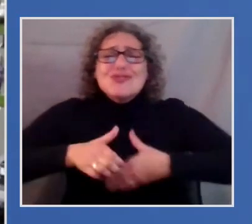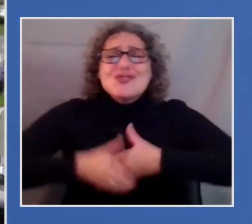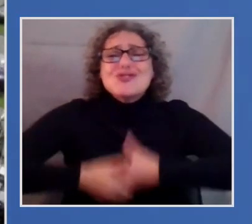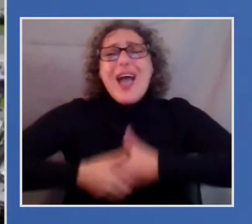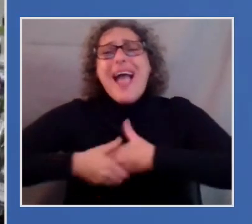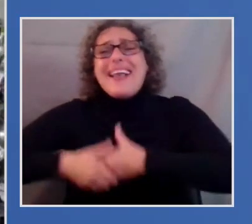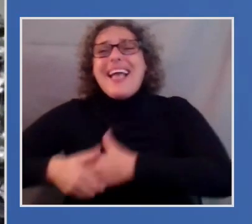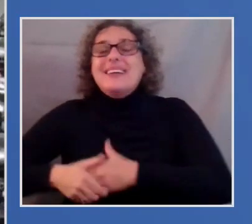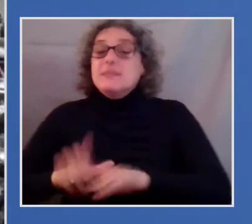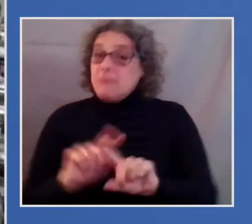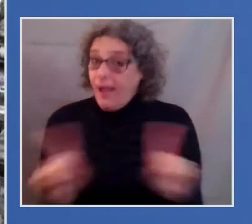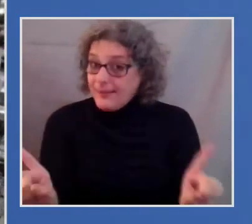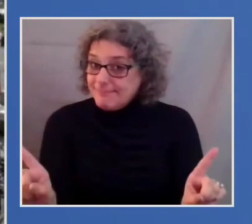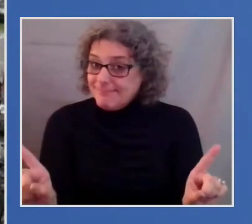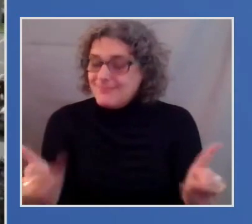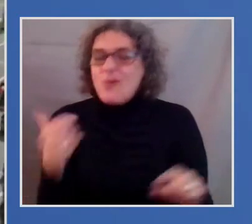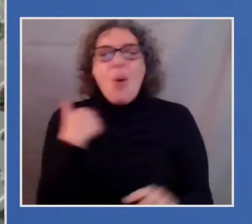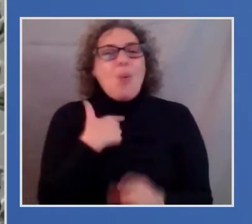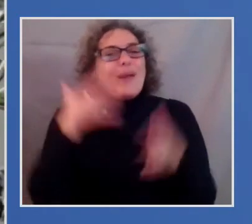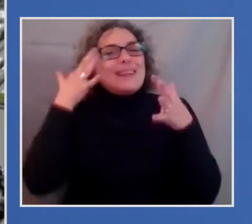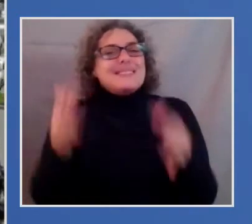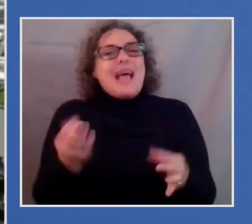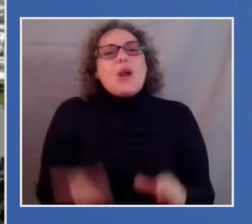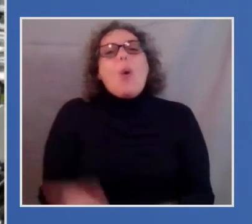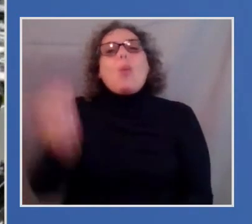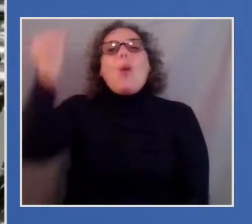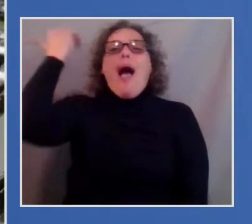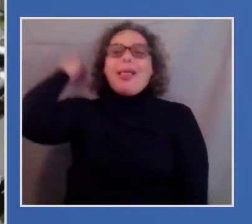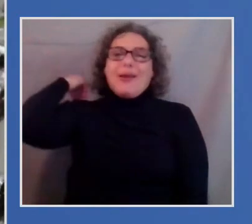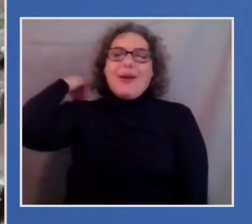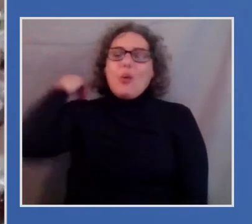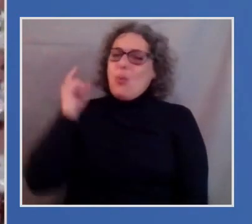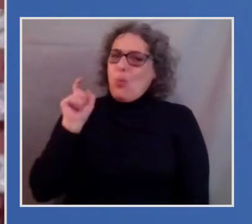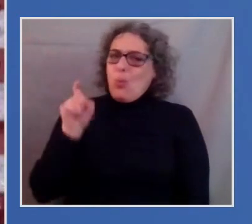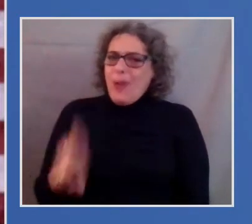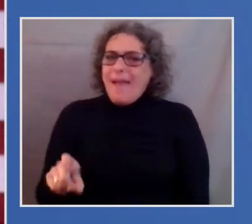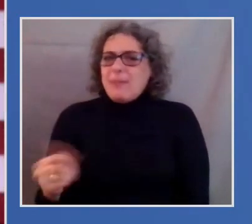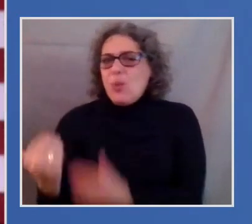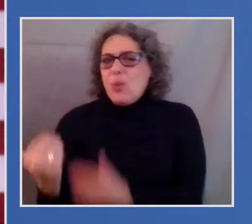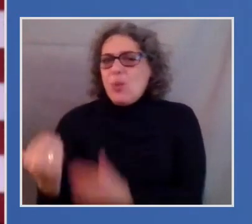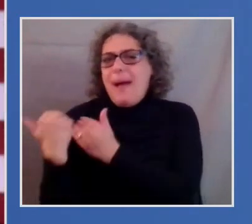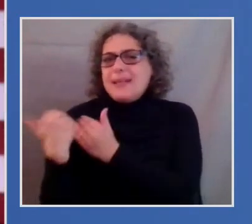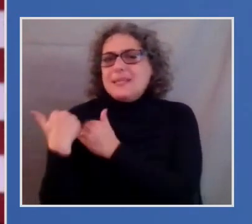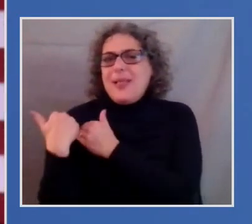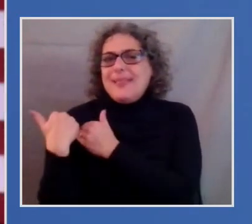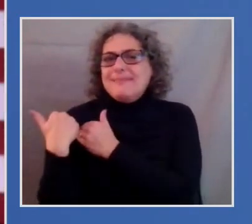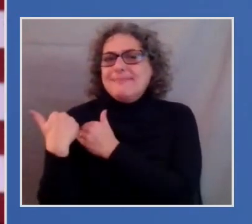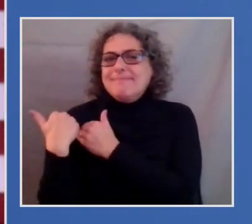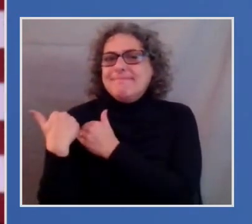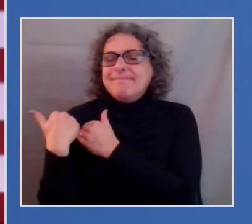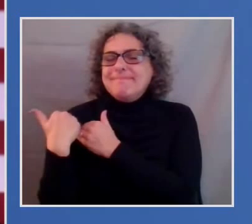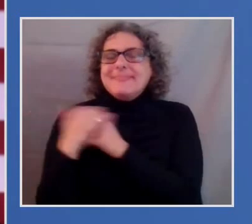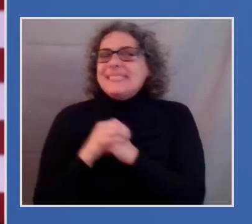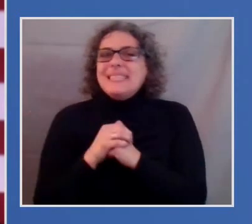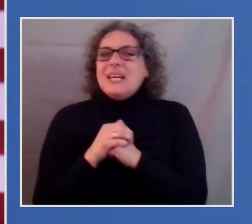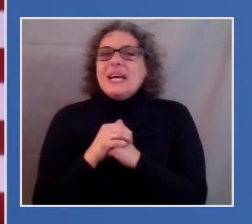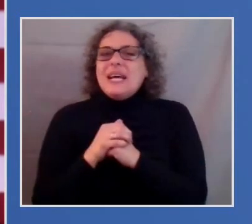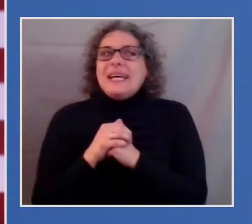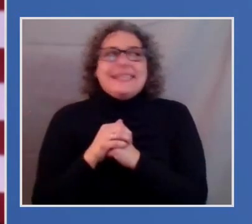WAVE OF JUSTICE IN AMERICA. TRUE JUSTICE IS ALSO ABOUT